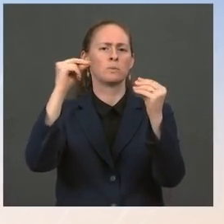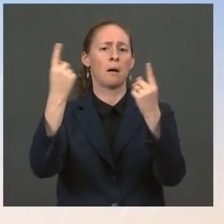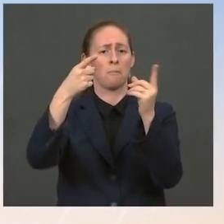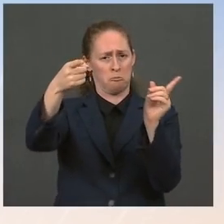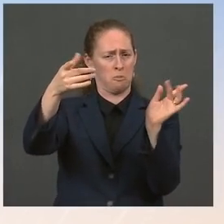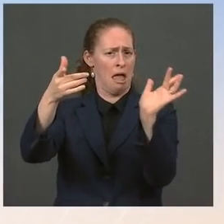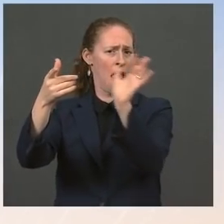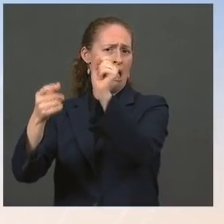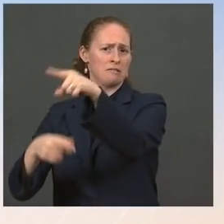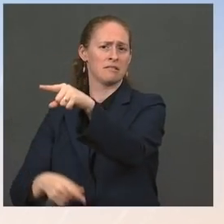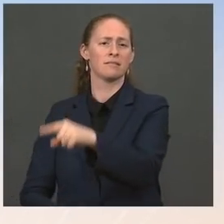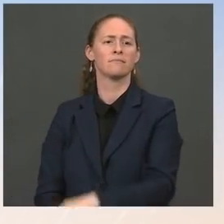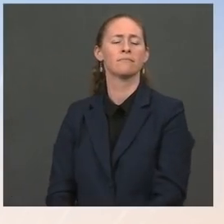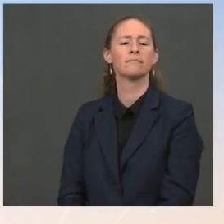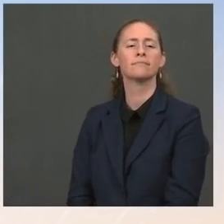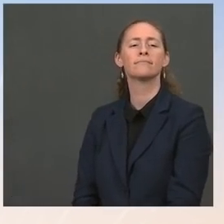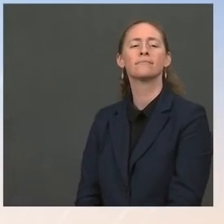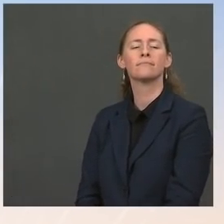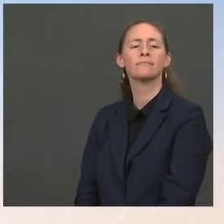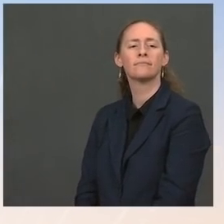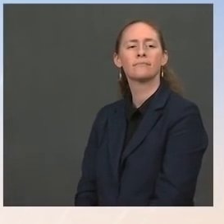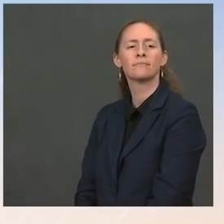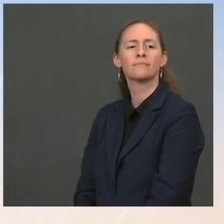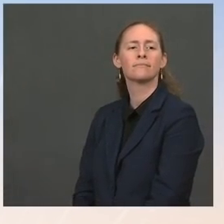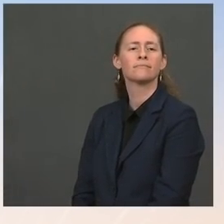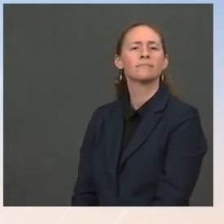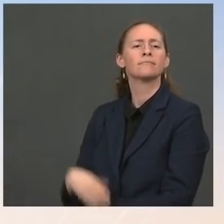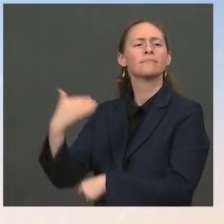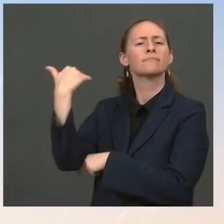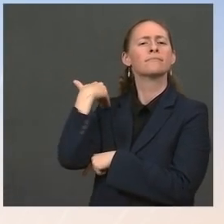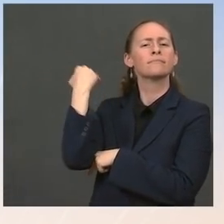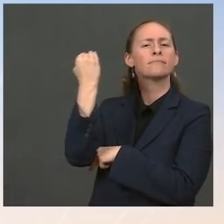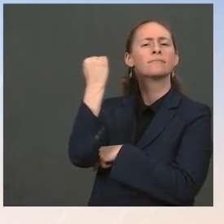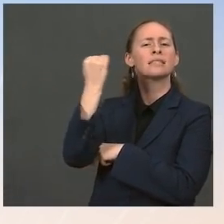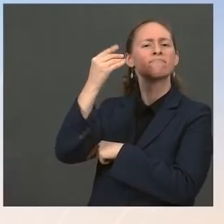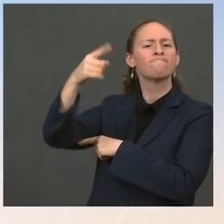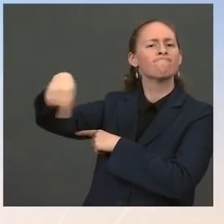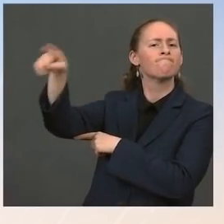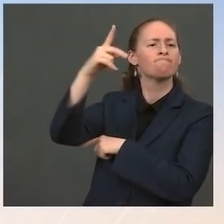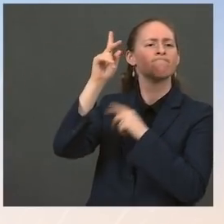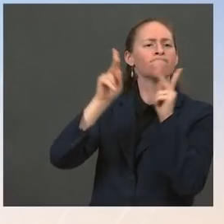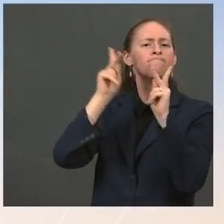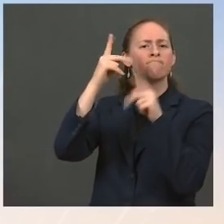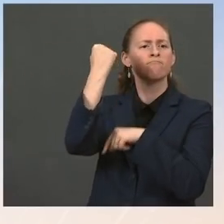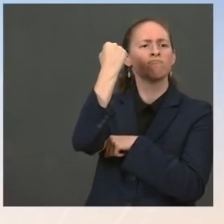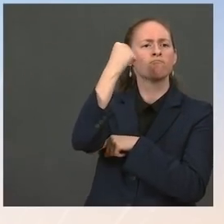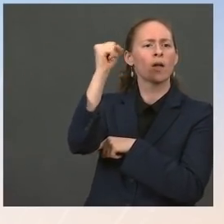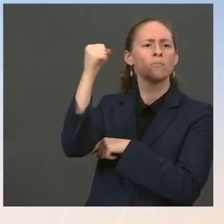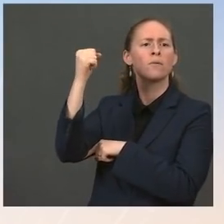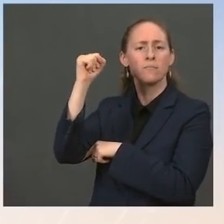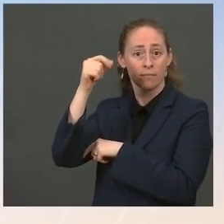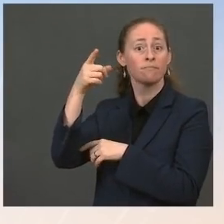on Monday after some protestors were hounding Kyrsten Sinema into a restroom -- you said, "The President stands for the fundamental